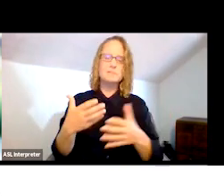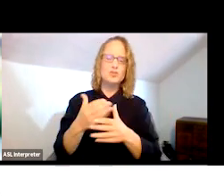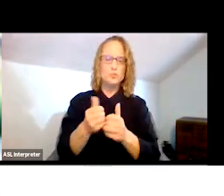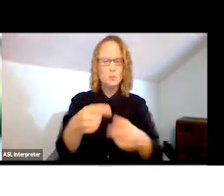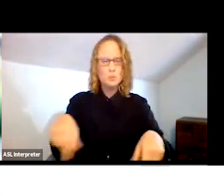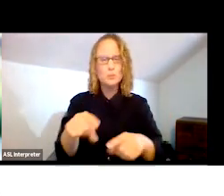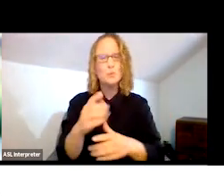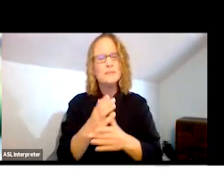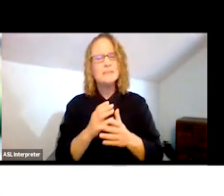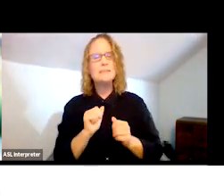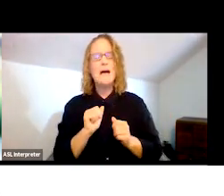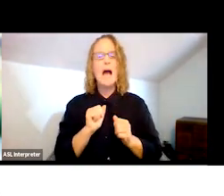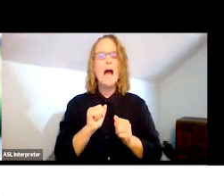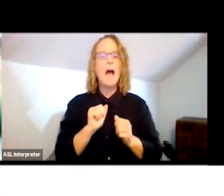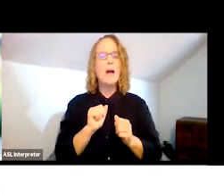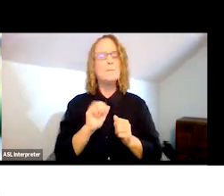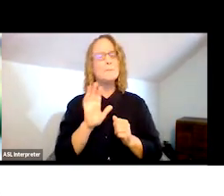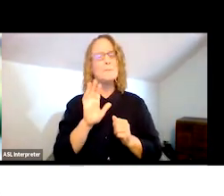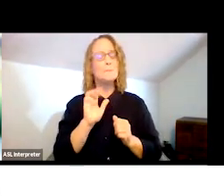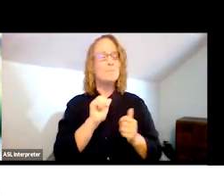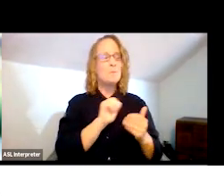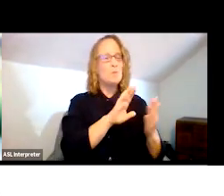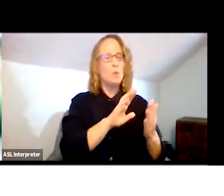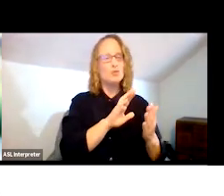Some things, now that we've talked about some things